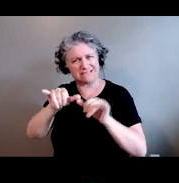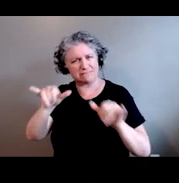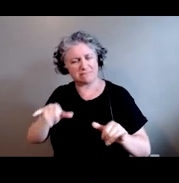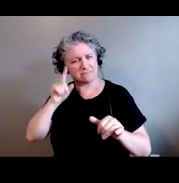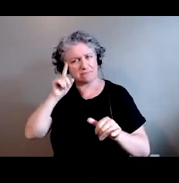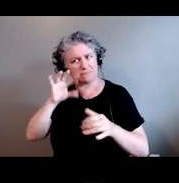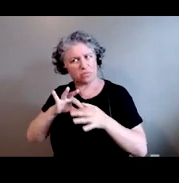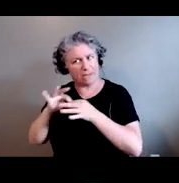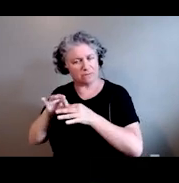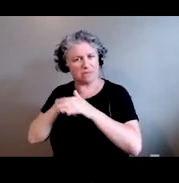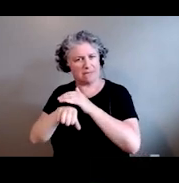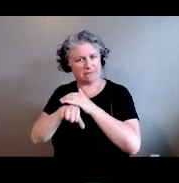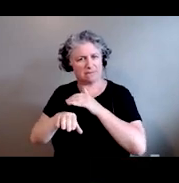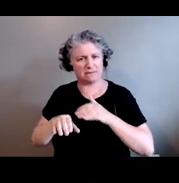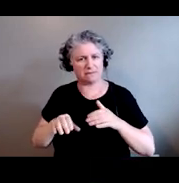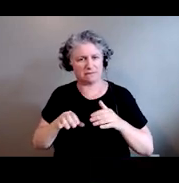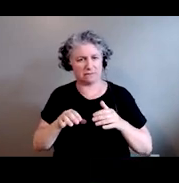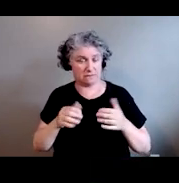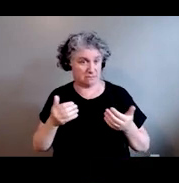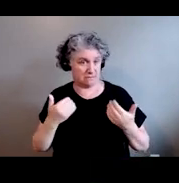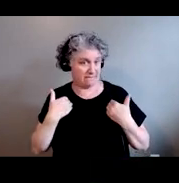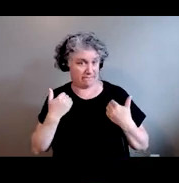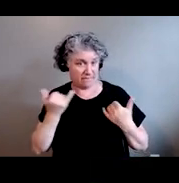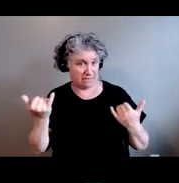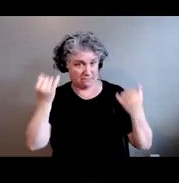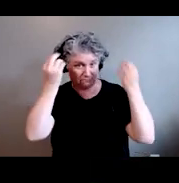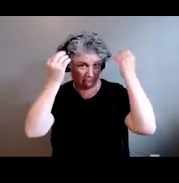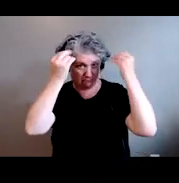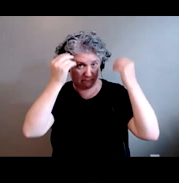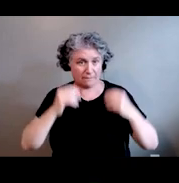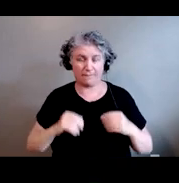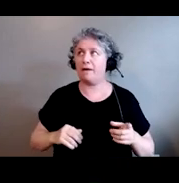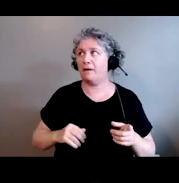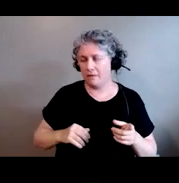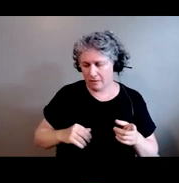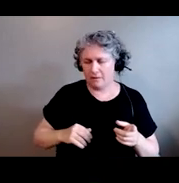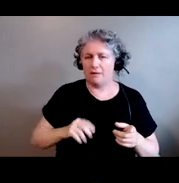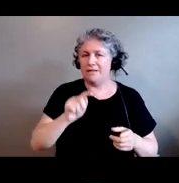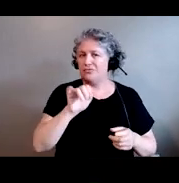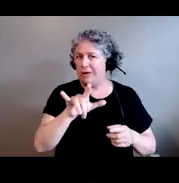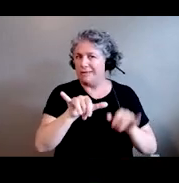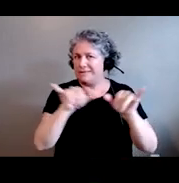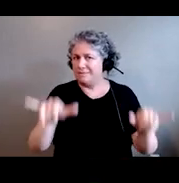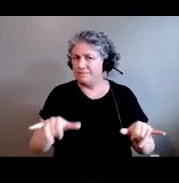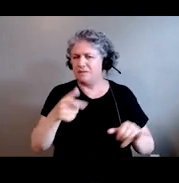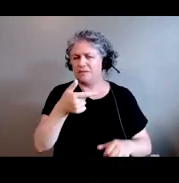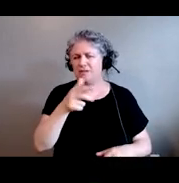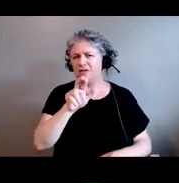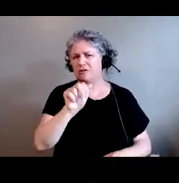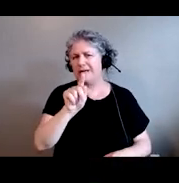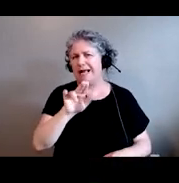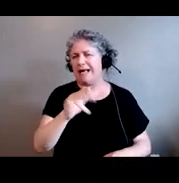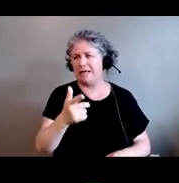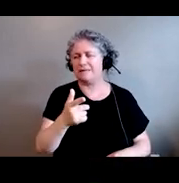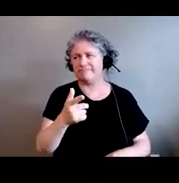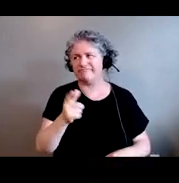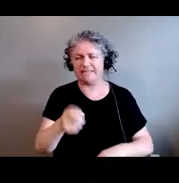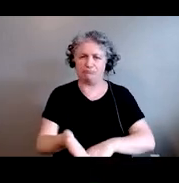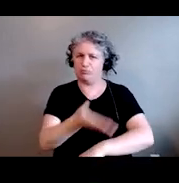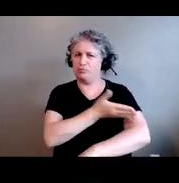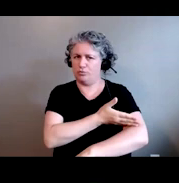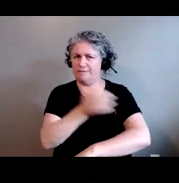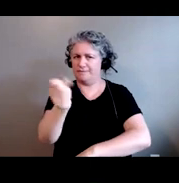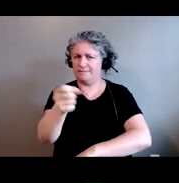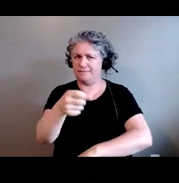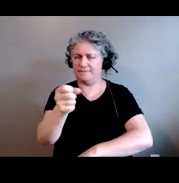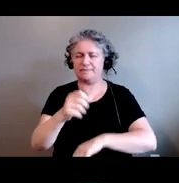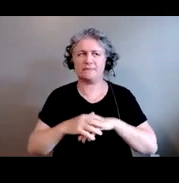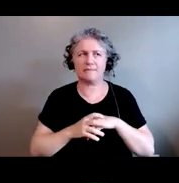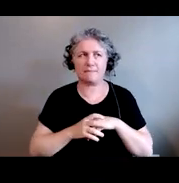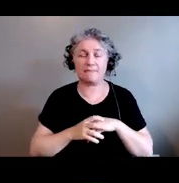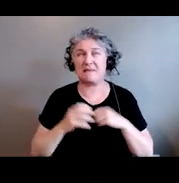Yeah, this is definitely a big area of improvement. And like there's so many different variables